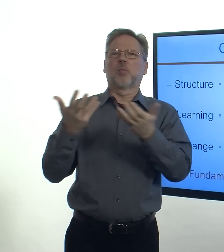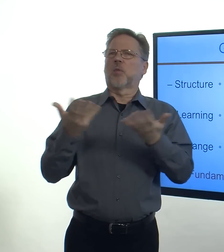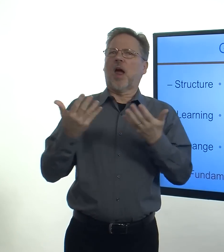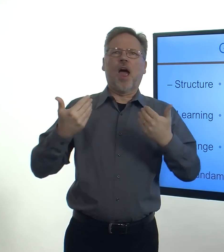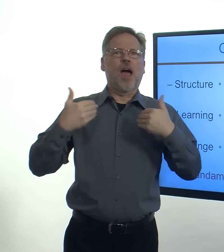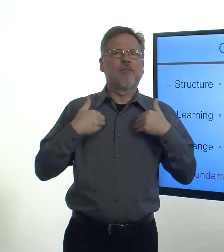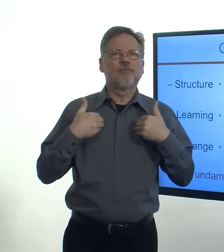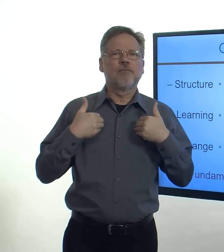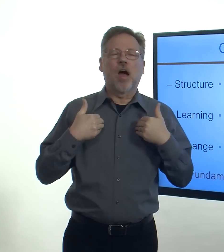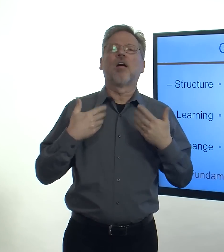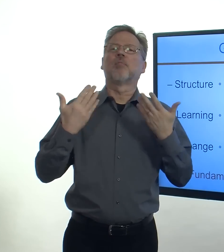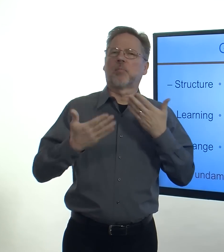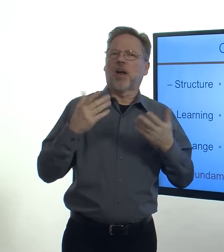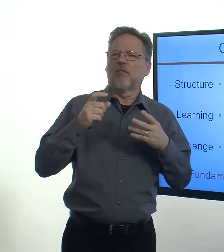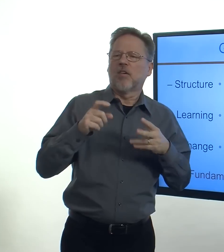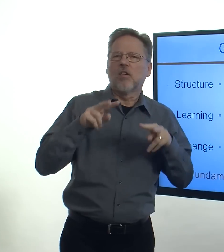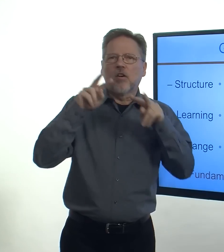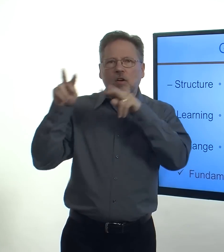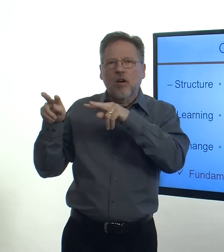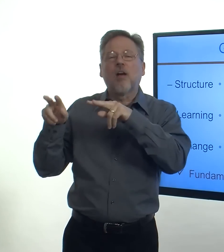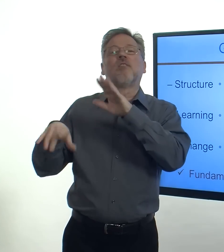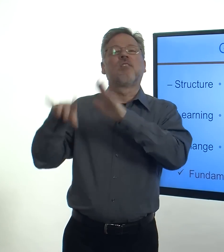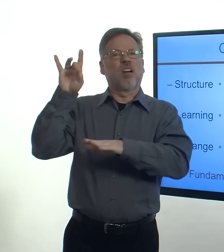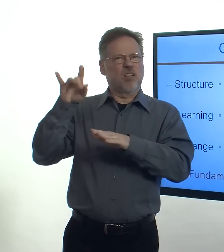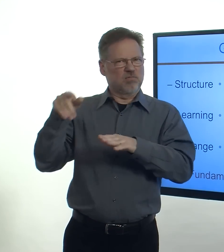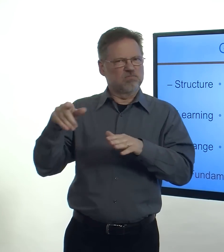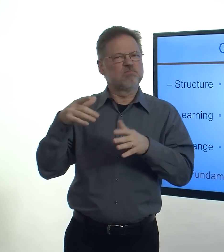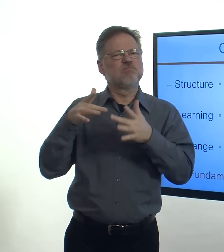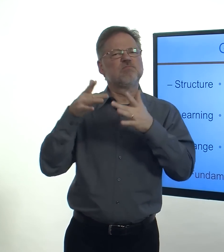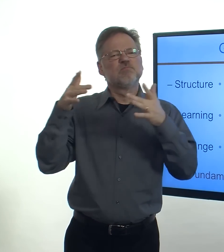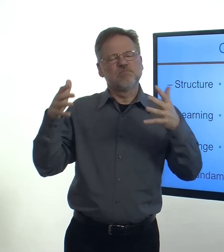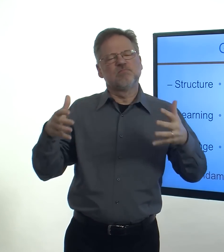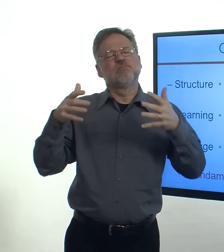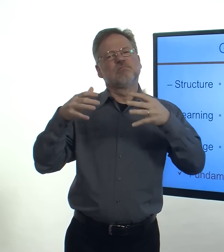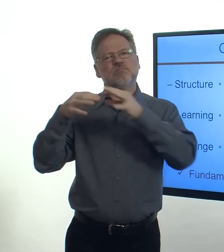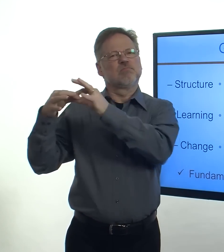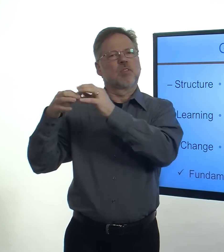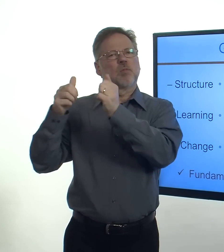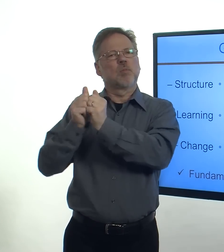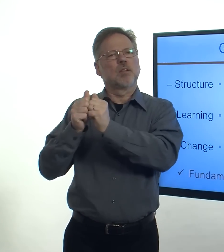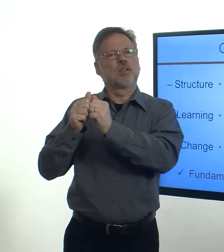New communities start by using whatever resources are available. Accordingly, early ASL was